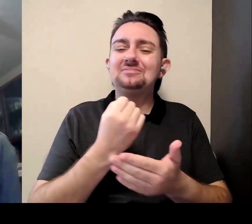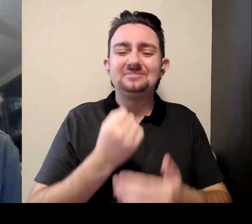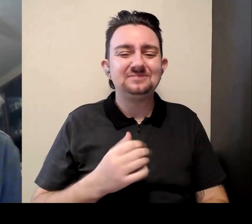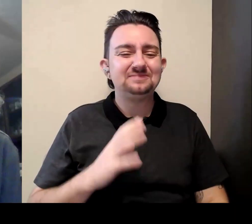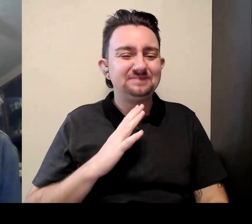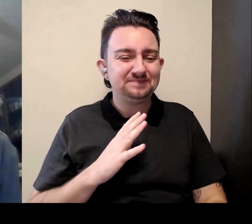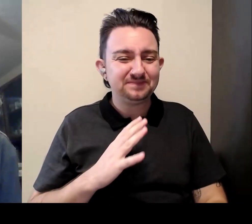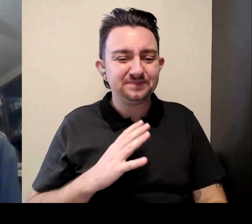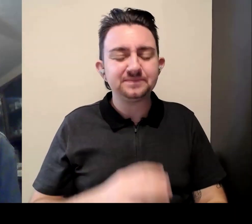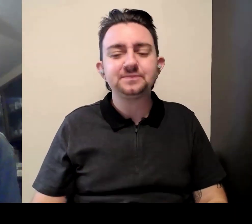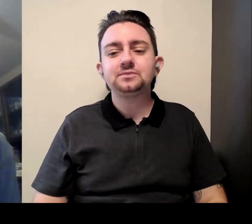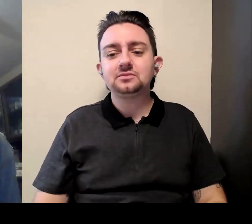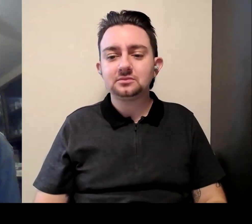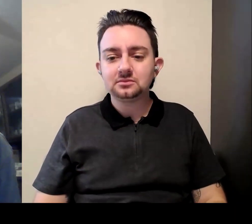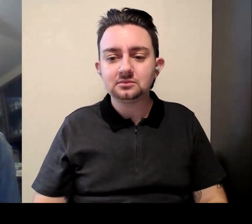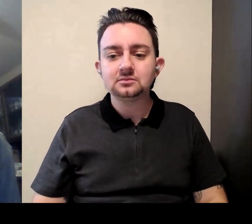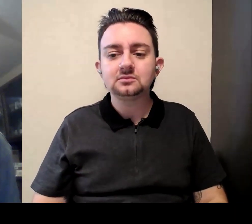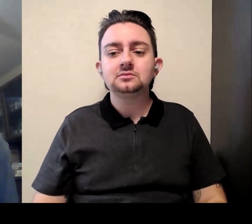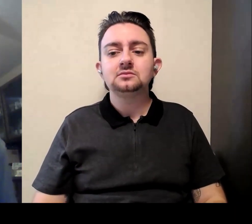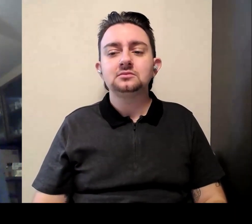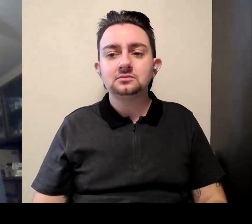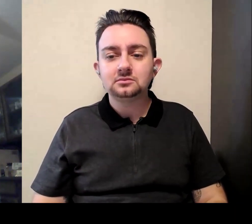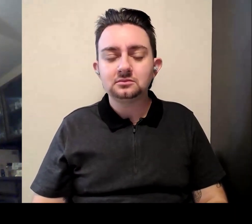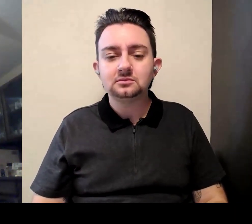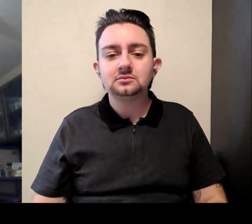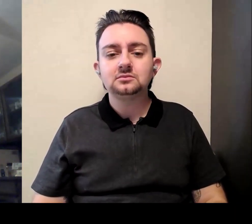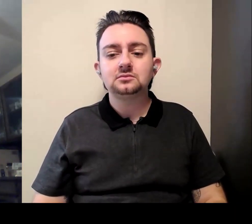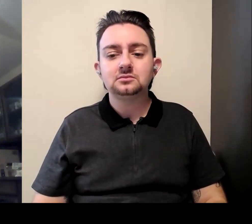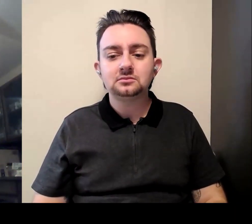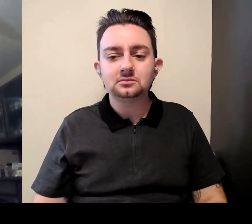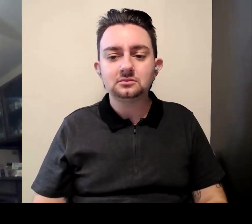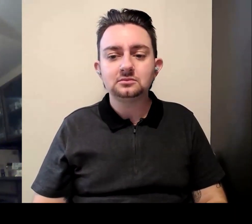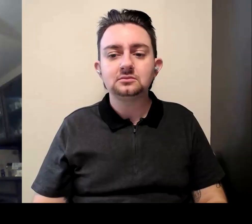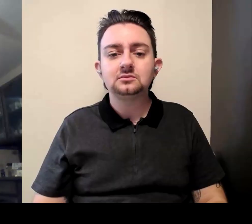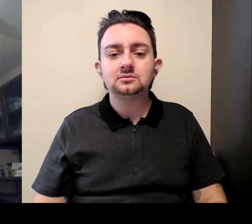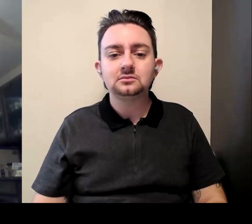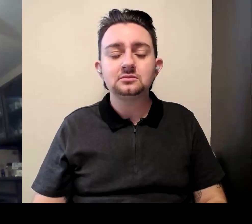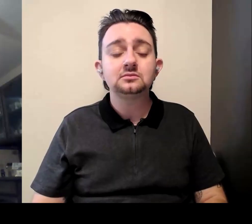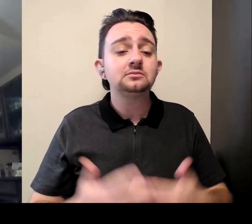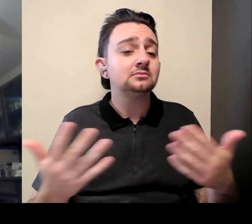And many years ago,